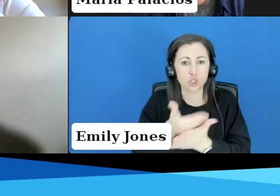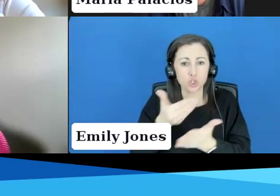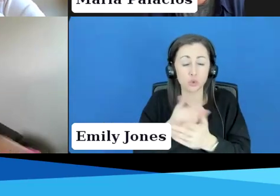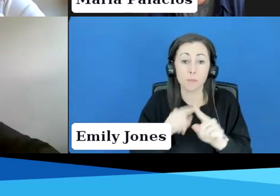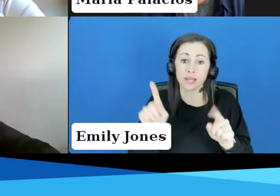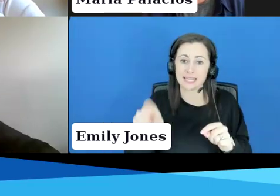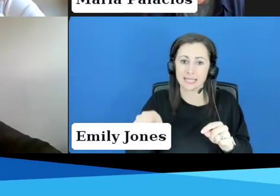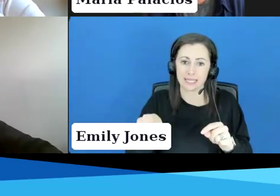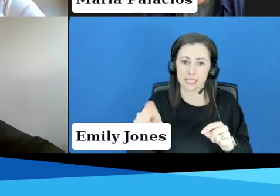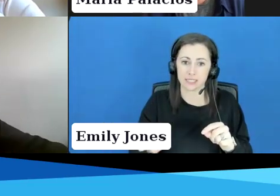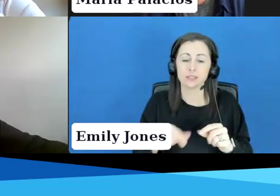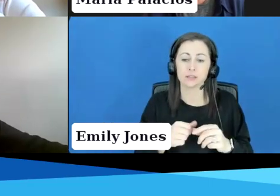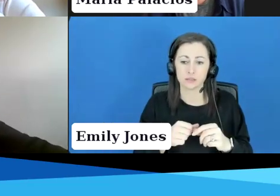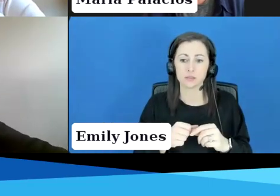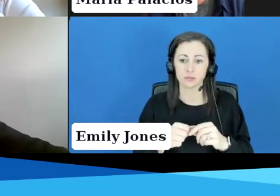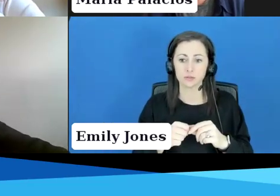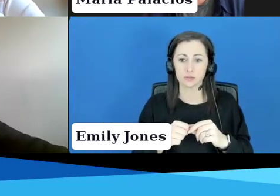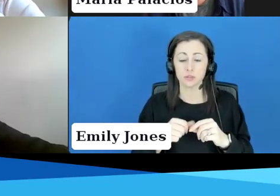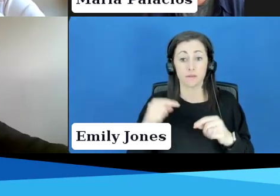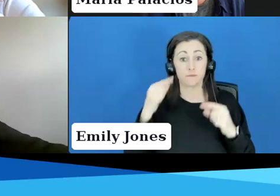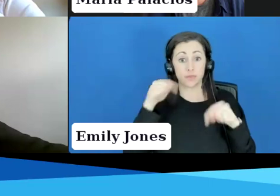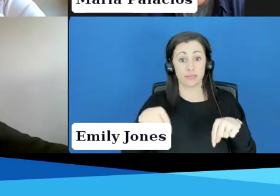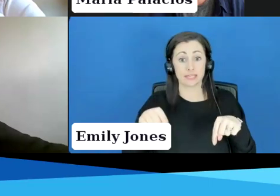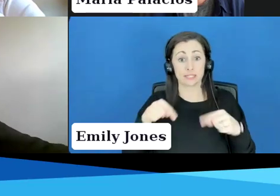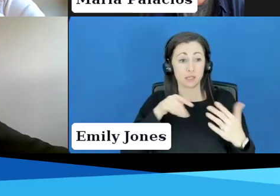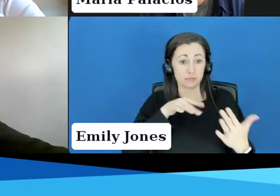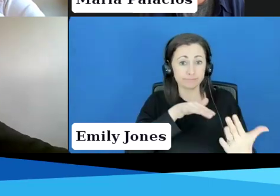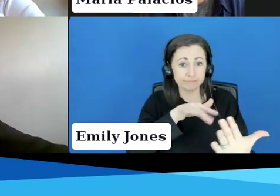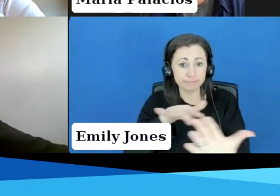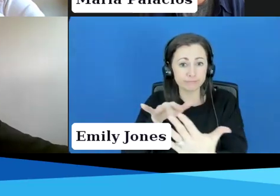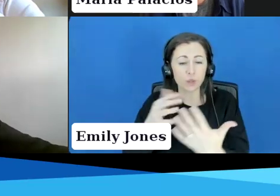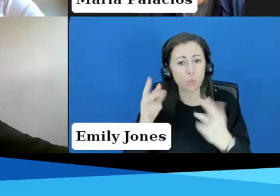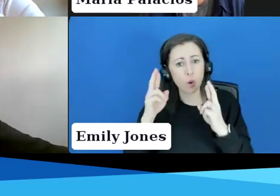Through this study, we hope to learn more about experiences